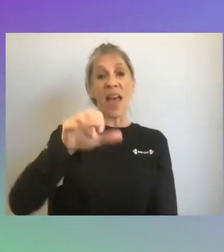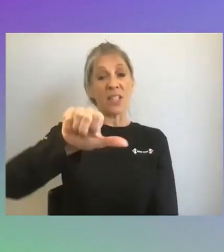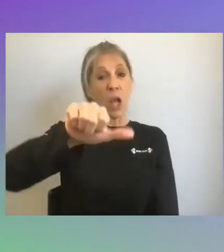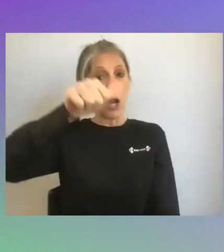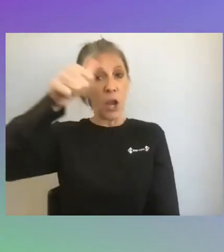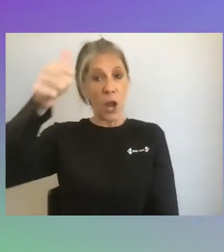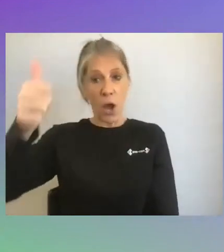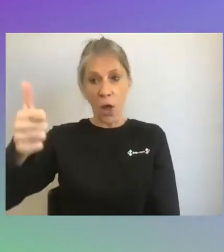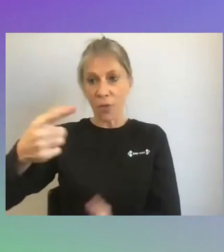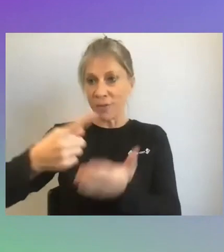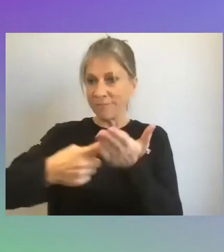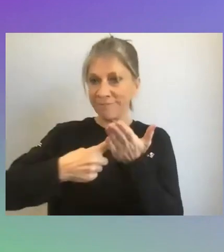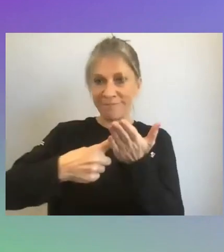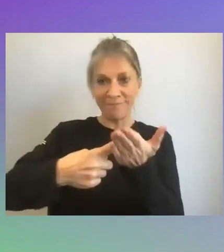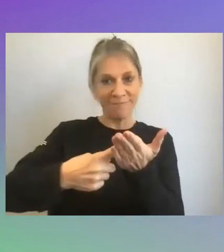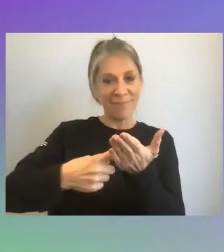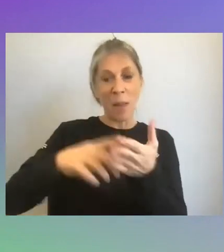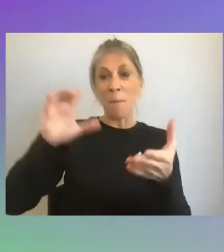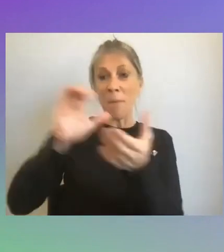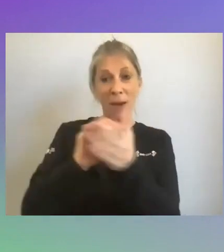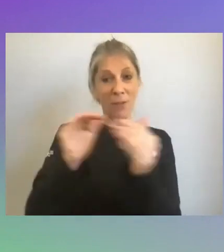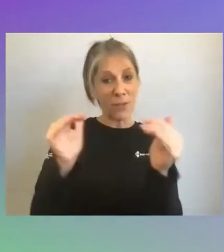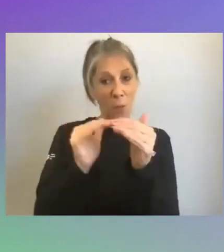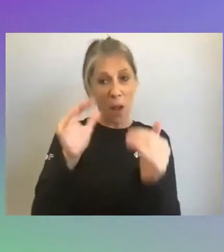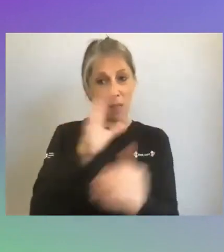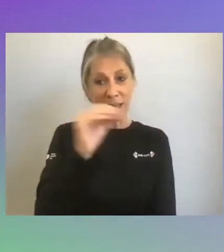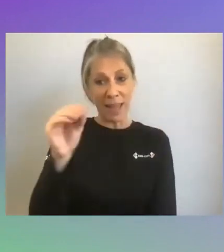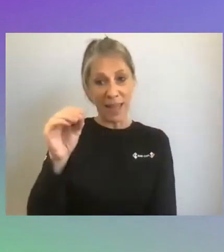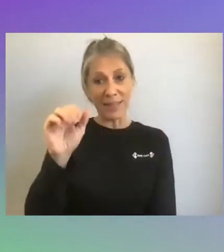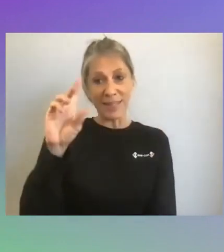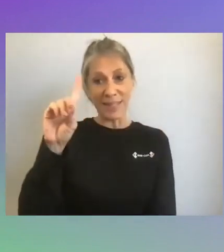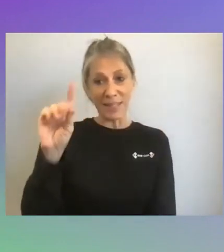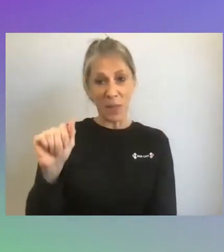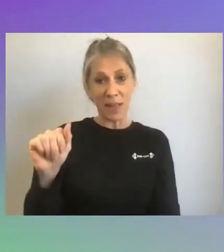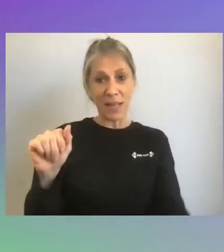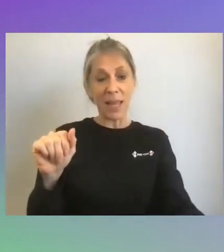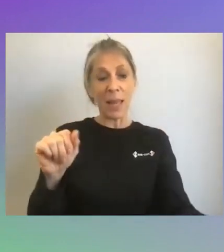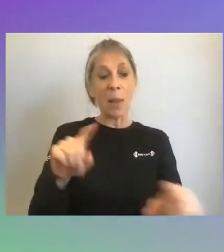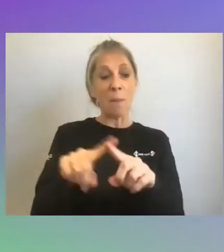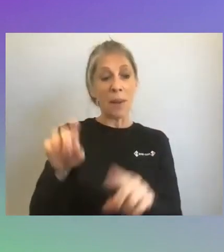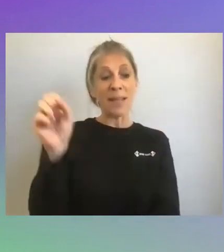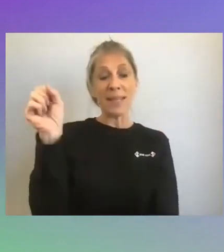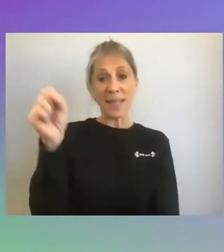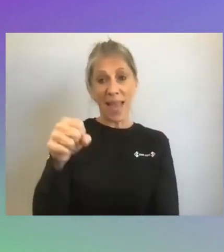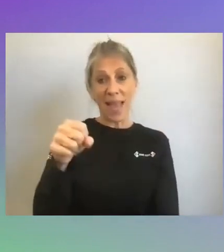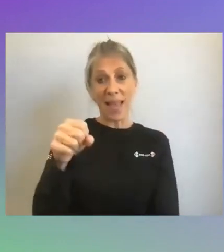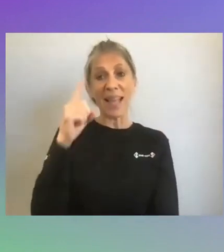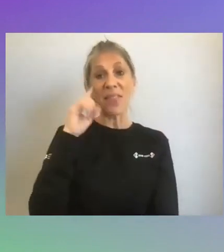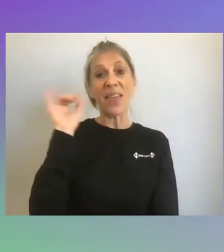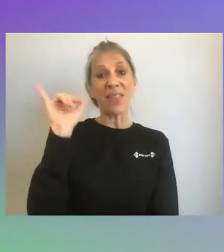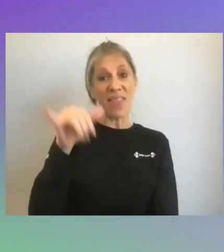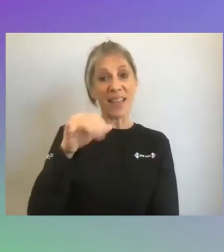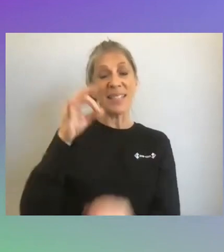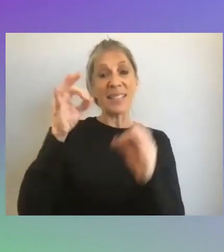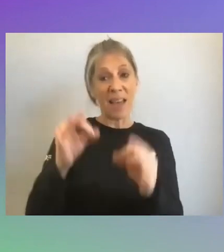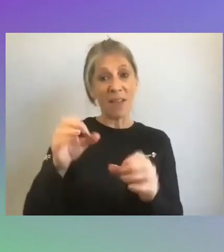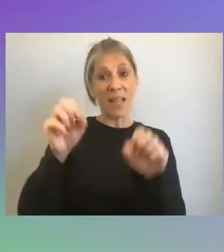equality and disability. But, um , yes, I think that that is